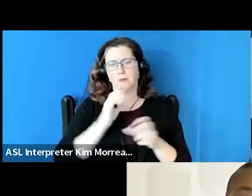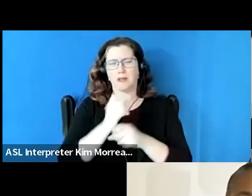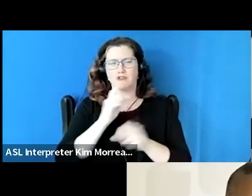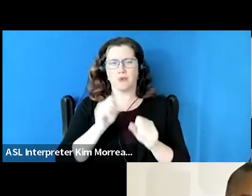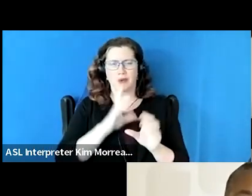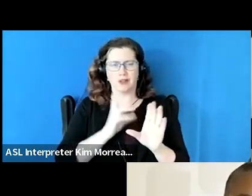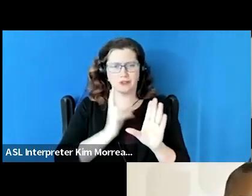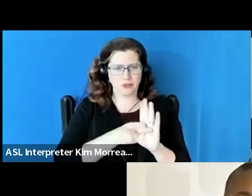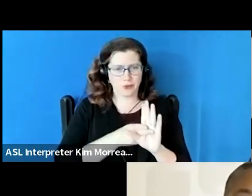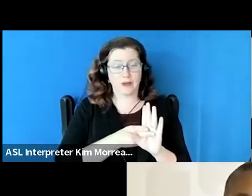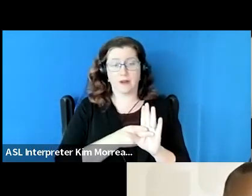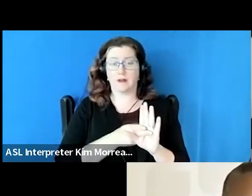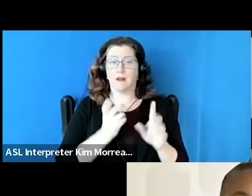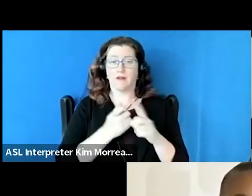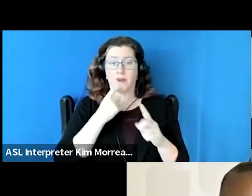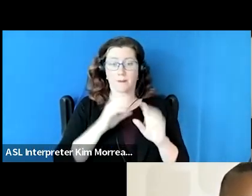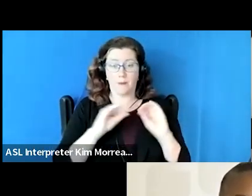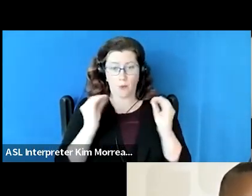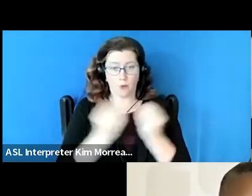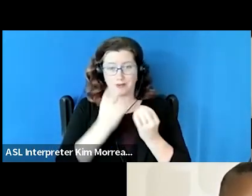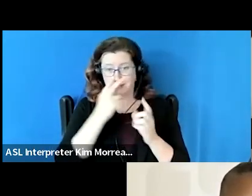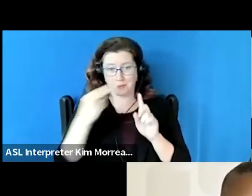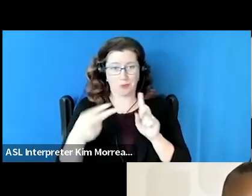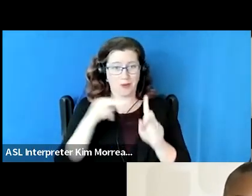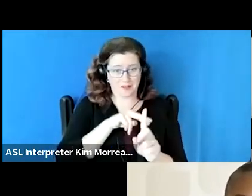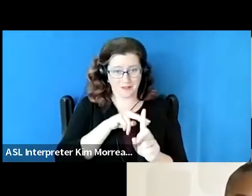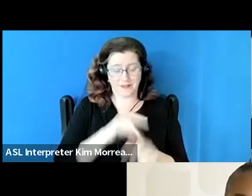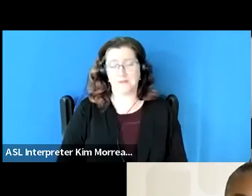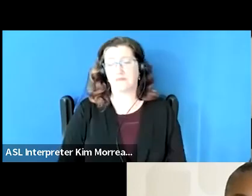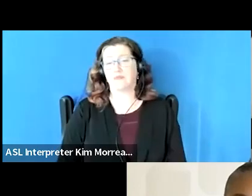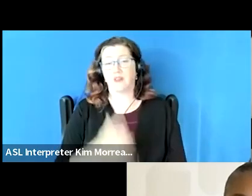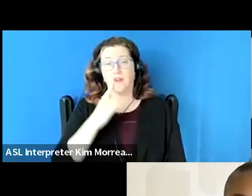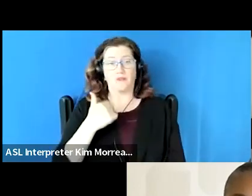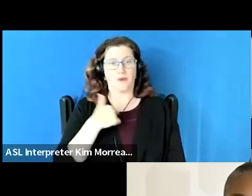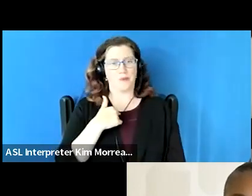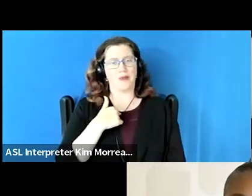again from an organizational perspective. And for me, that resonates with